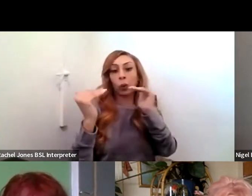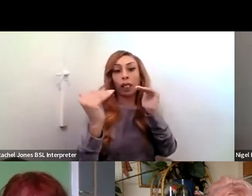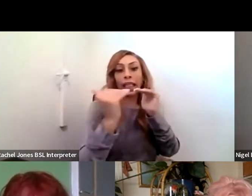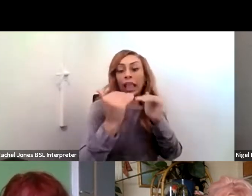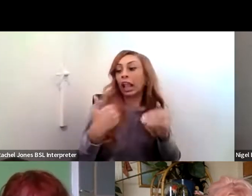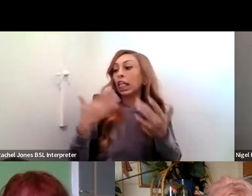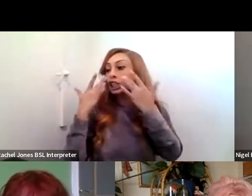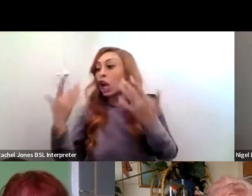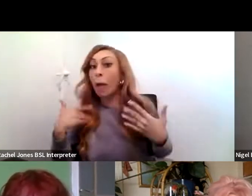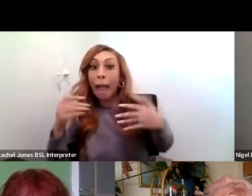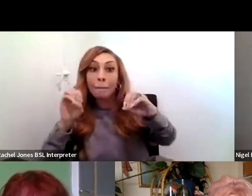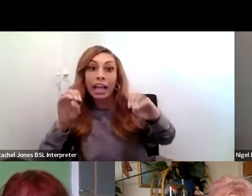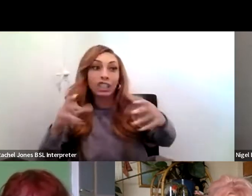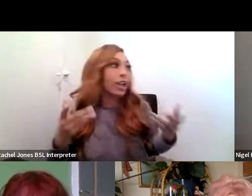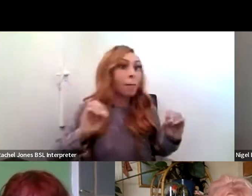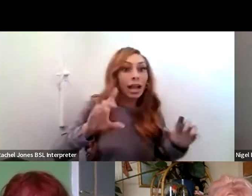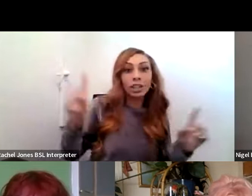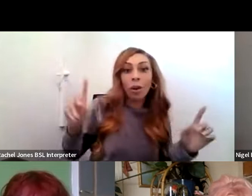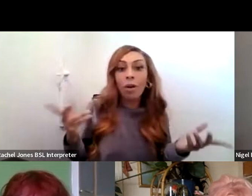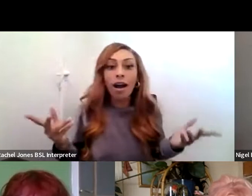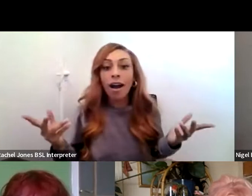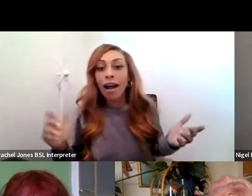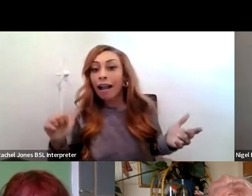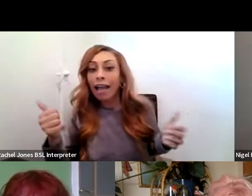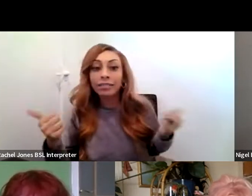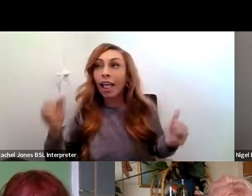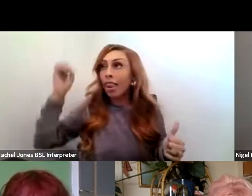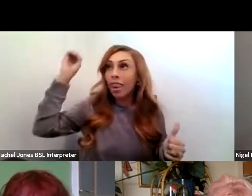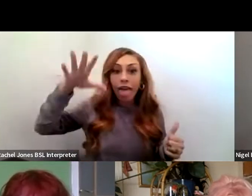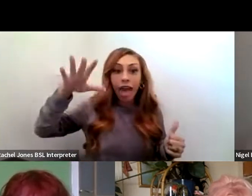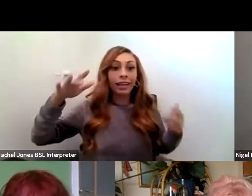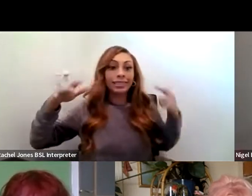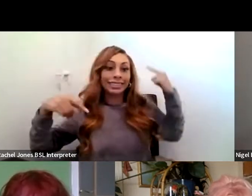have you got any magic, what shall we do? With the lighting and the sound and the designers,